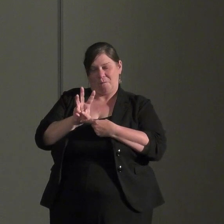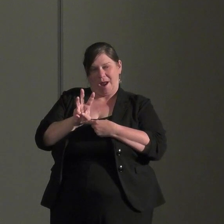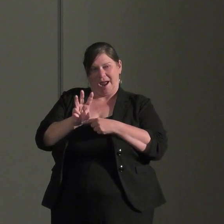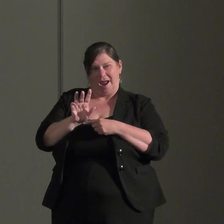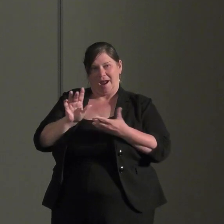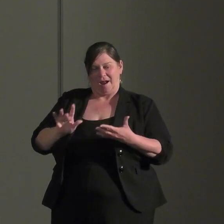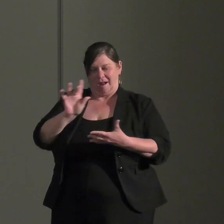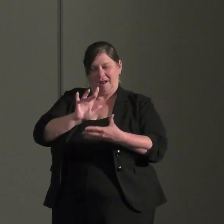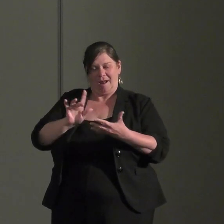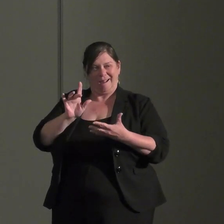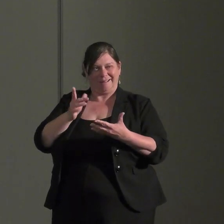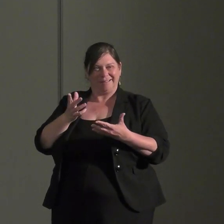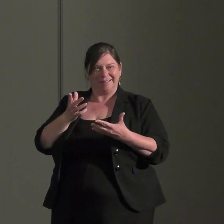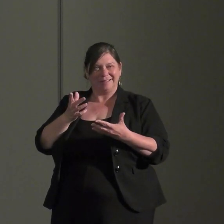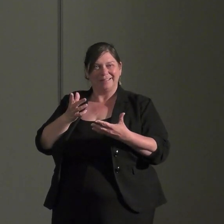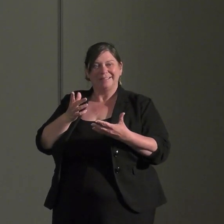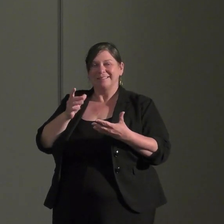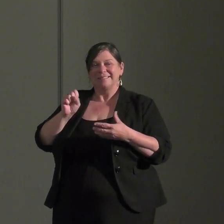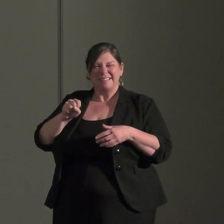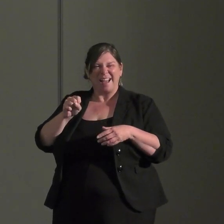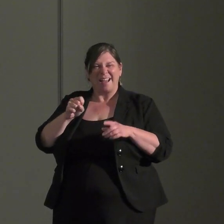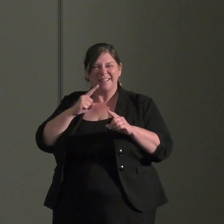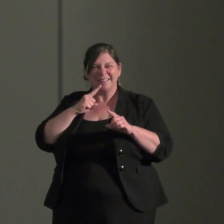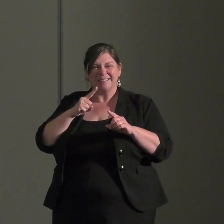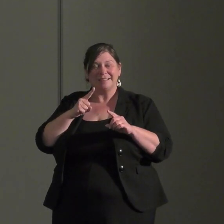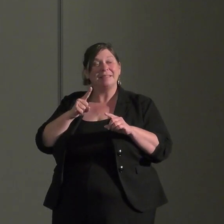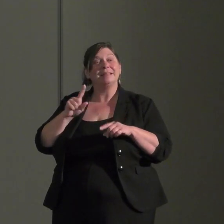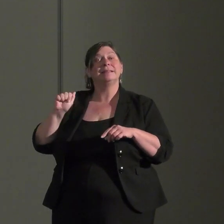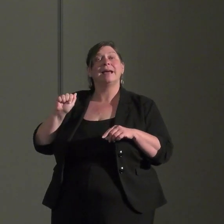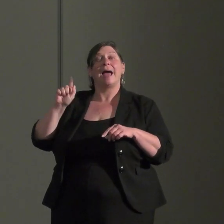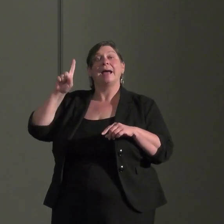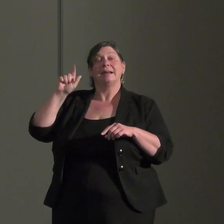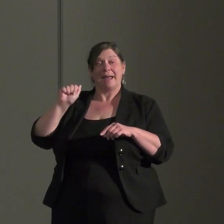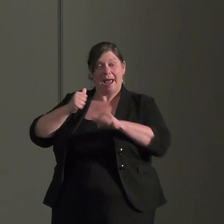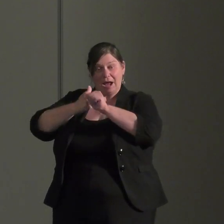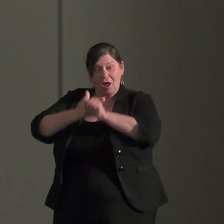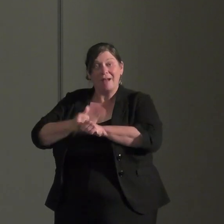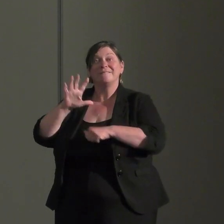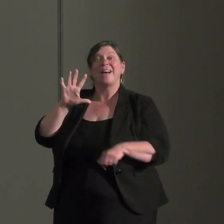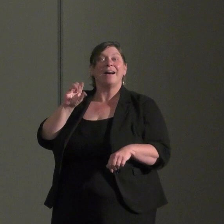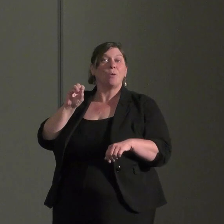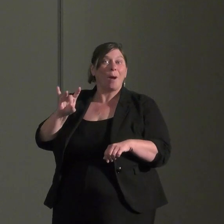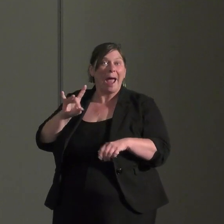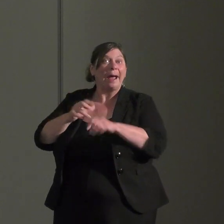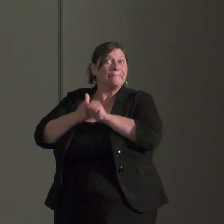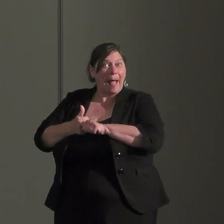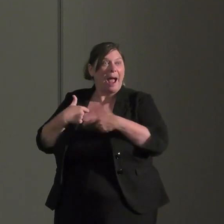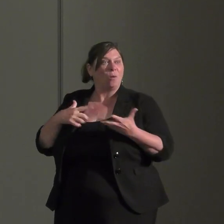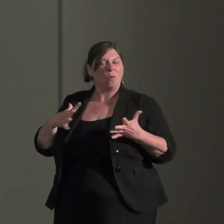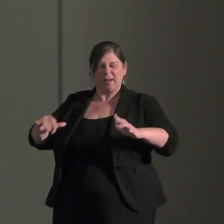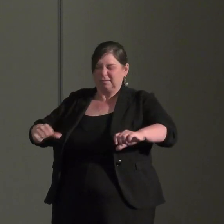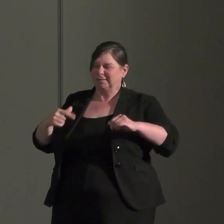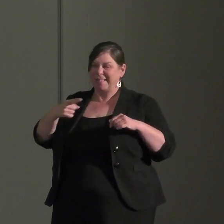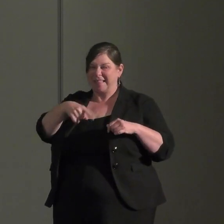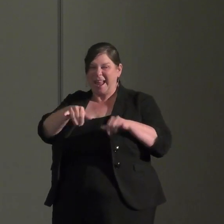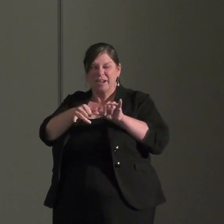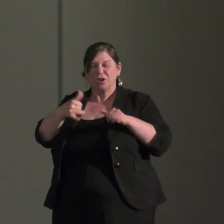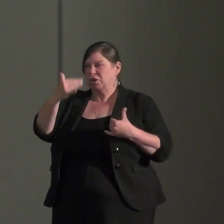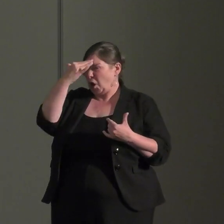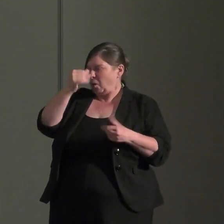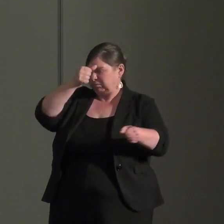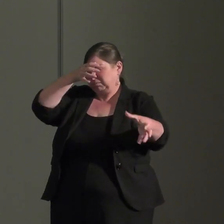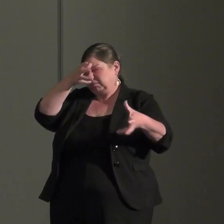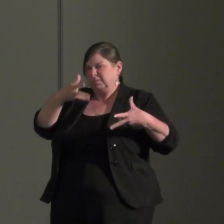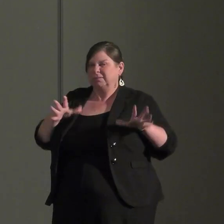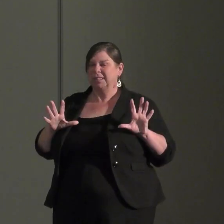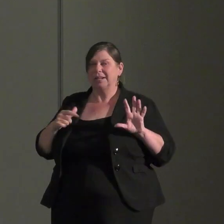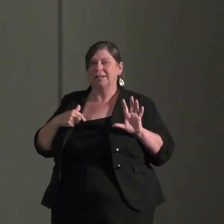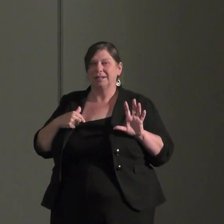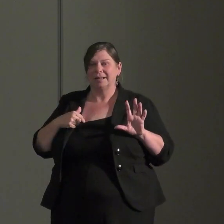you said, this is 508 WCAG compliant and we are engineers and do a simple walk through